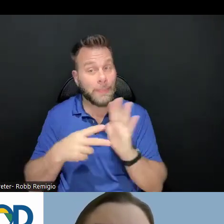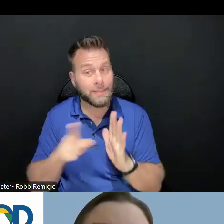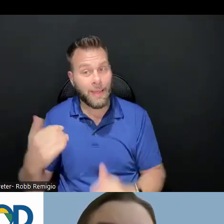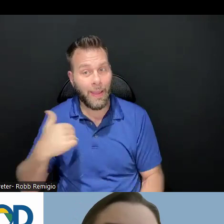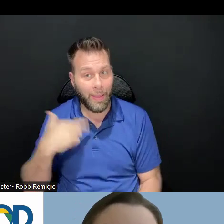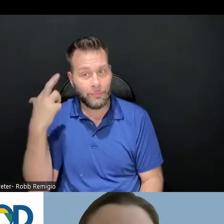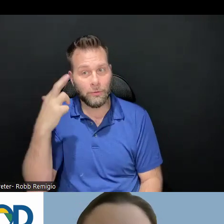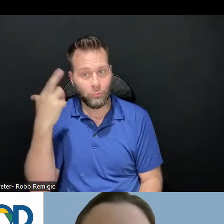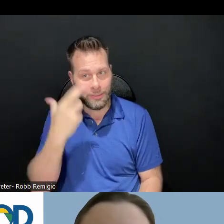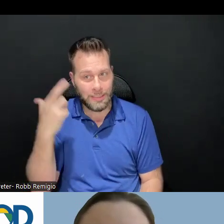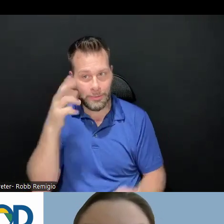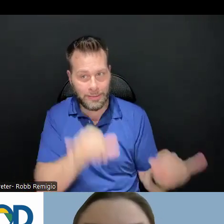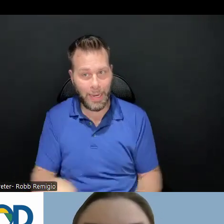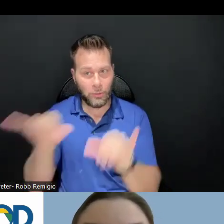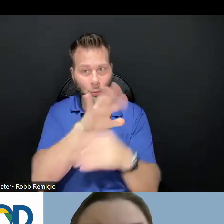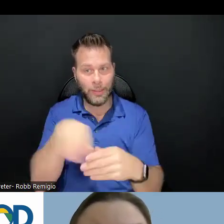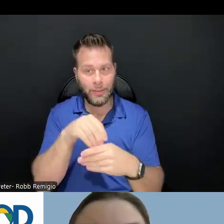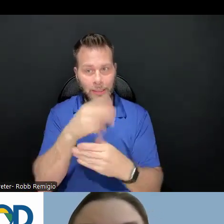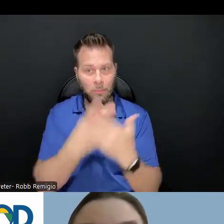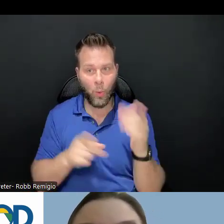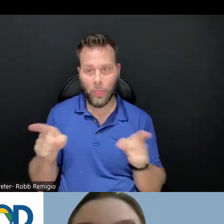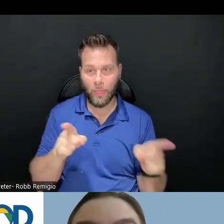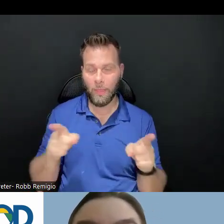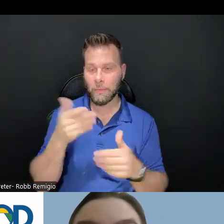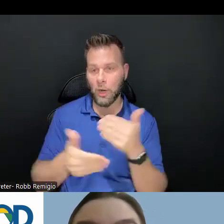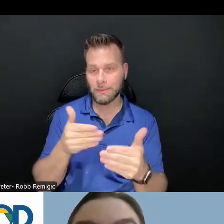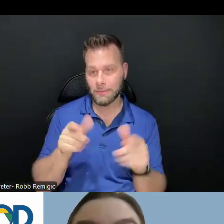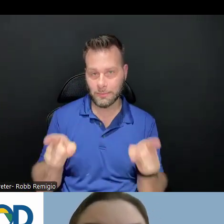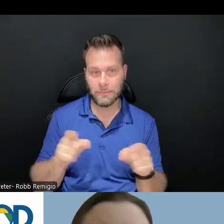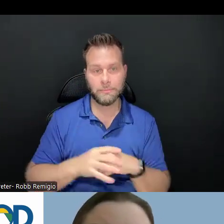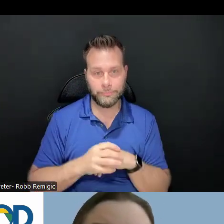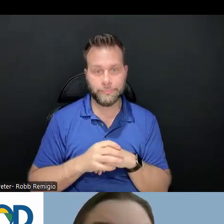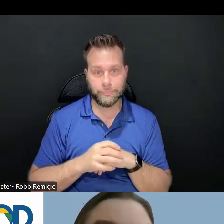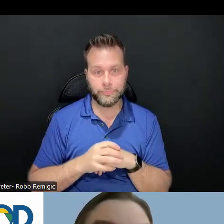that kind of reasonableness standard built into both of these processes.